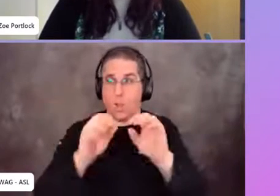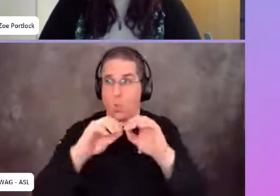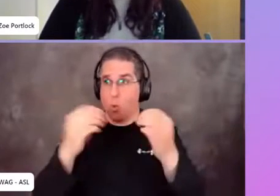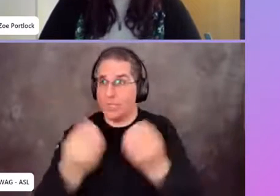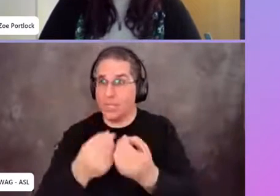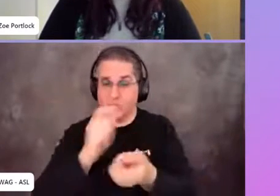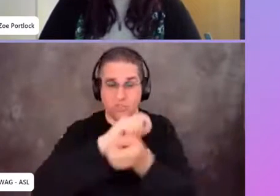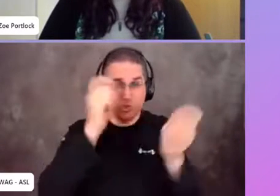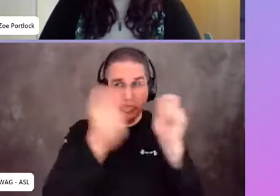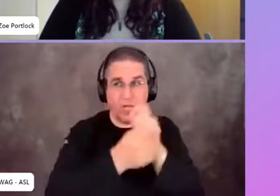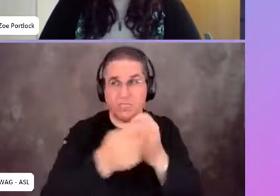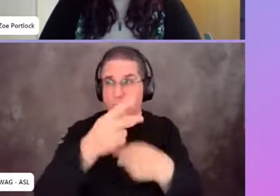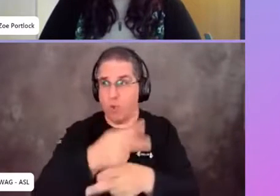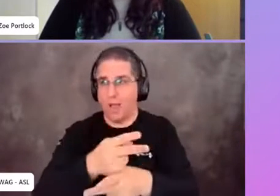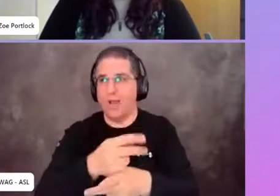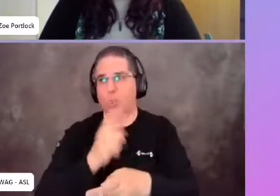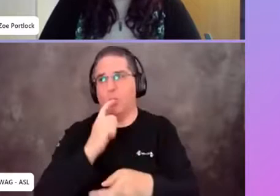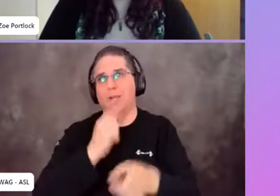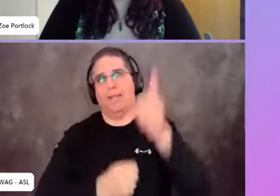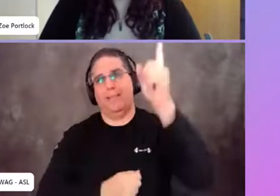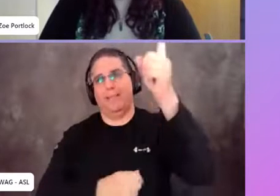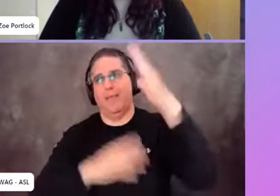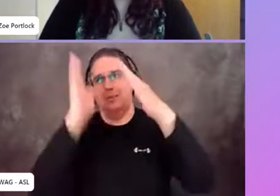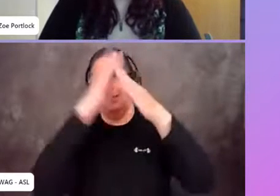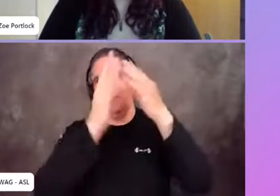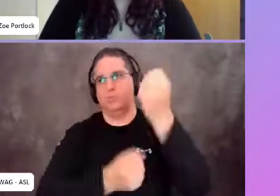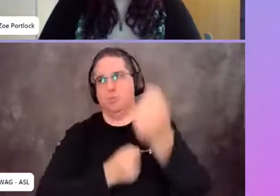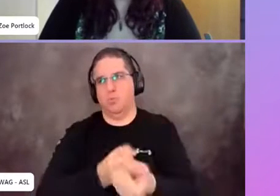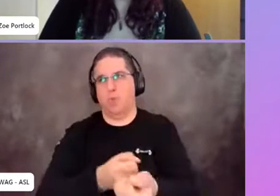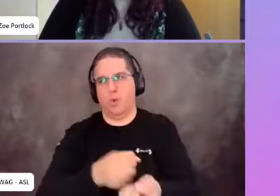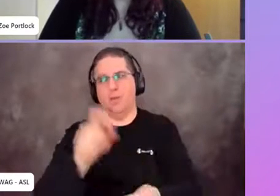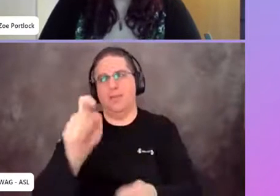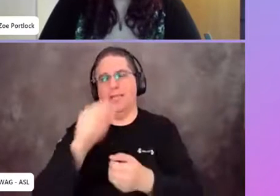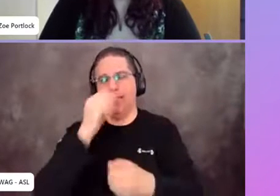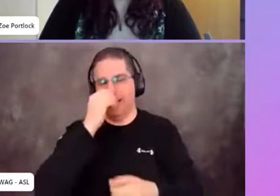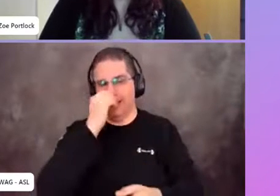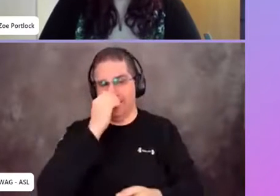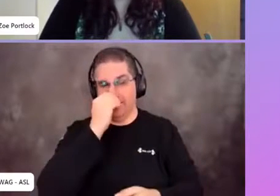needed for truly transforming product organization or